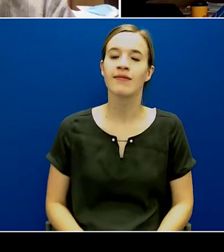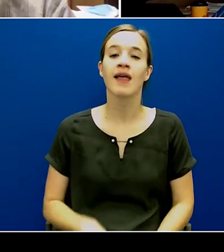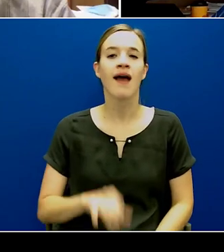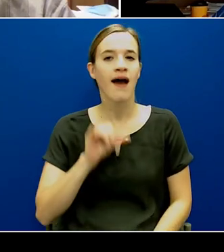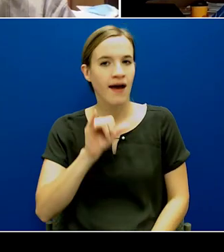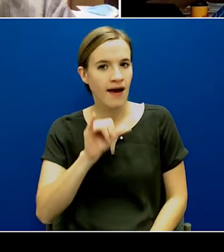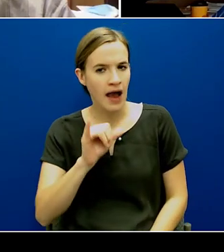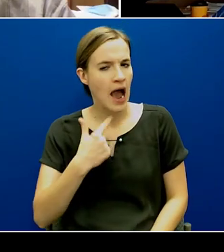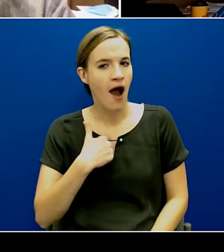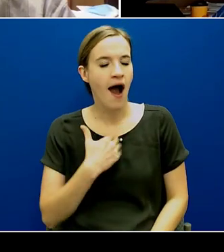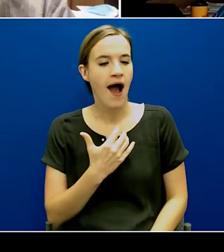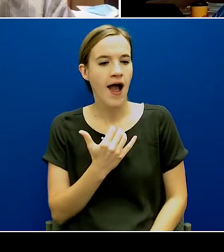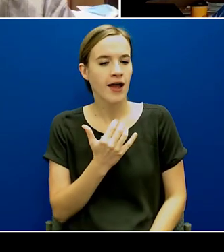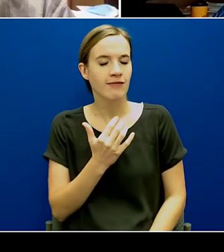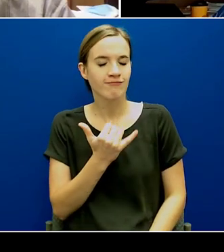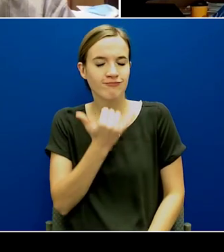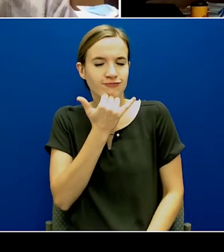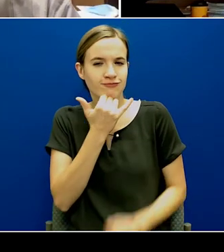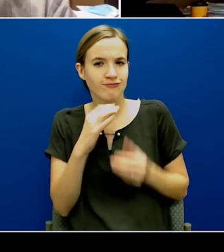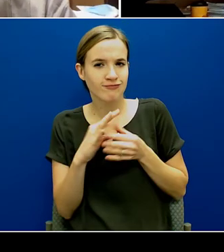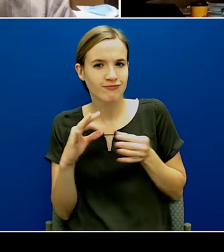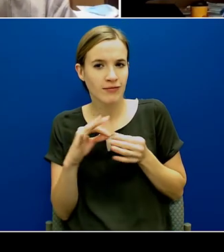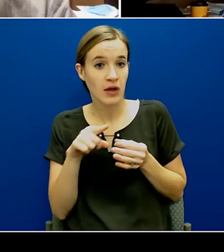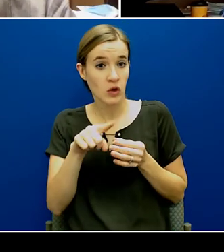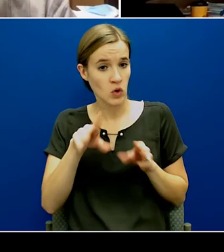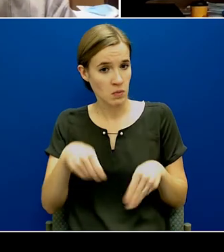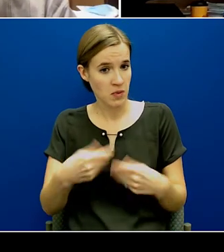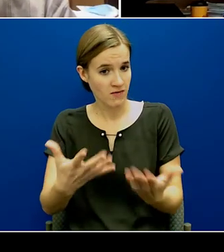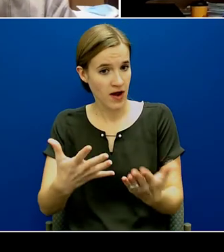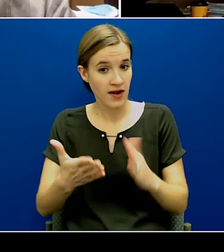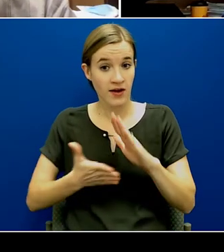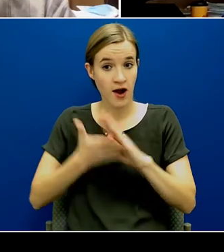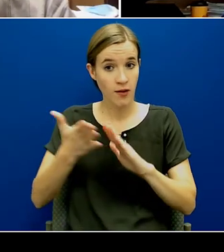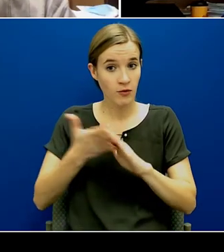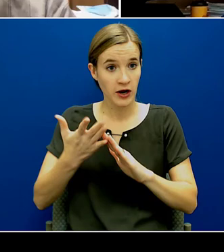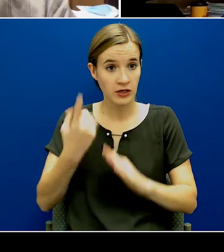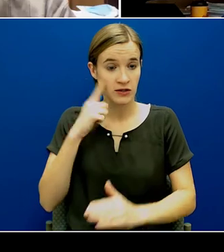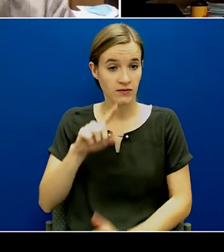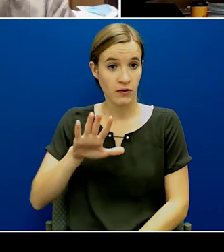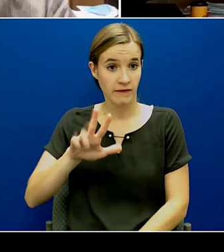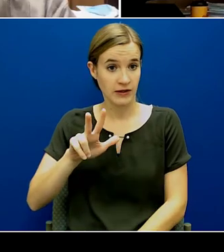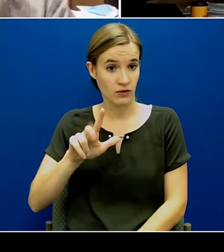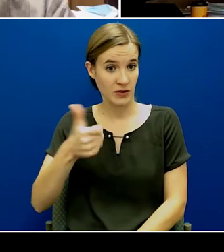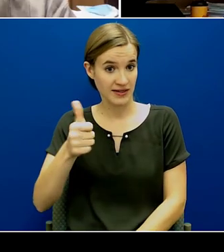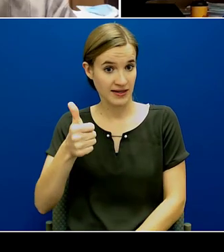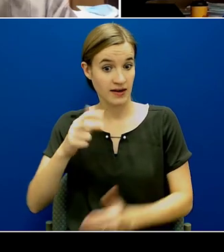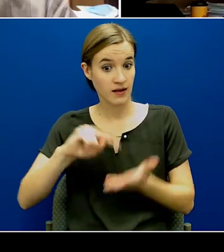I'm not mistaken. So services is the 20%.